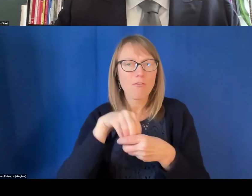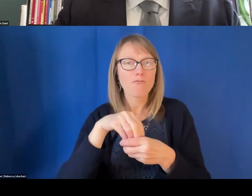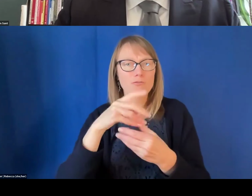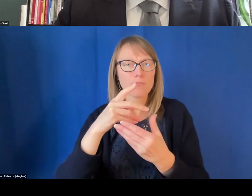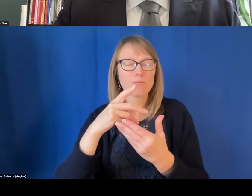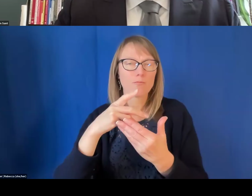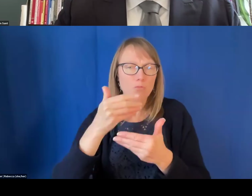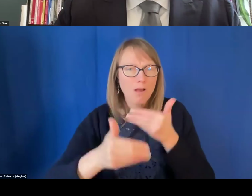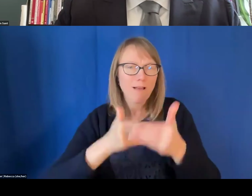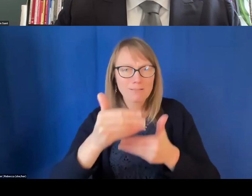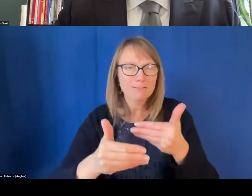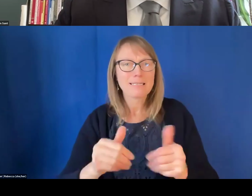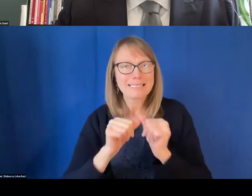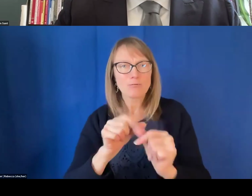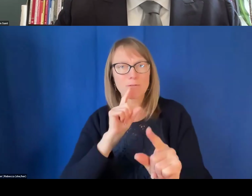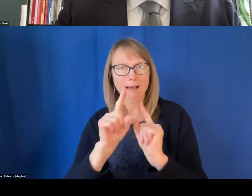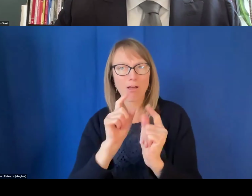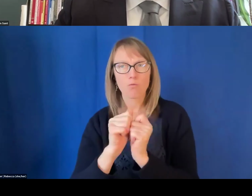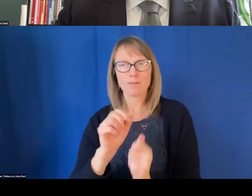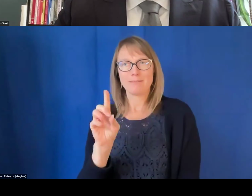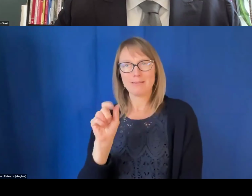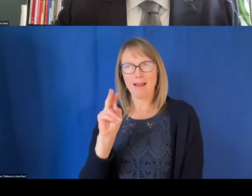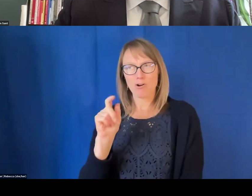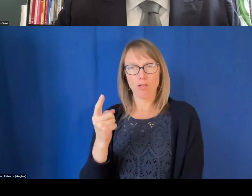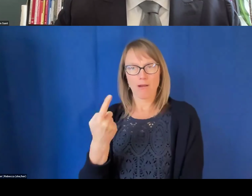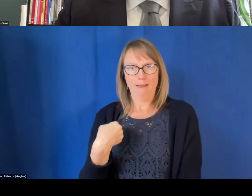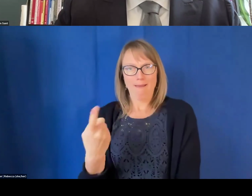and us to kind of keep elevating and pushing how furniture